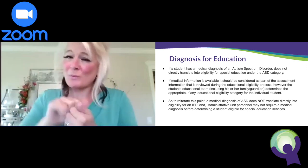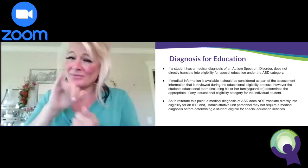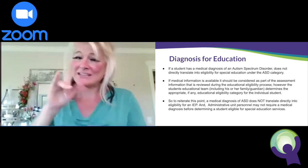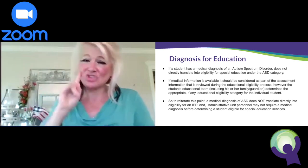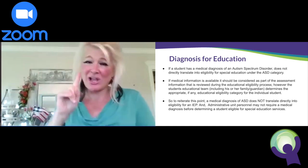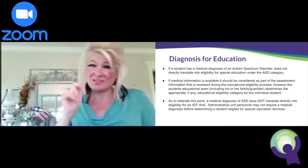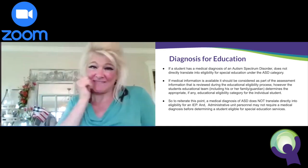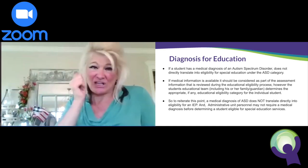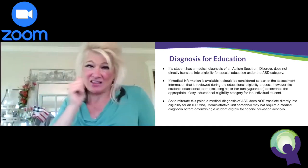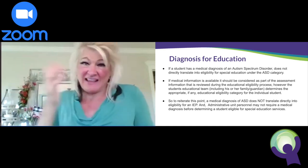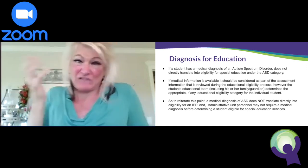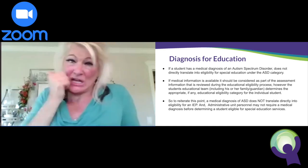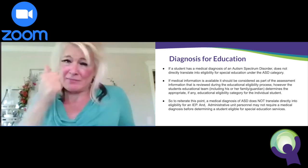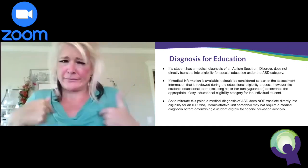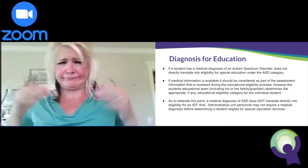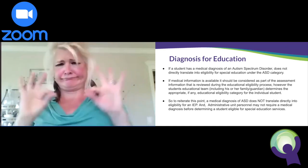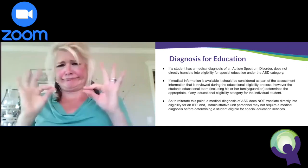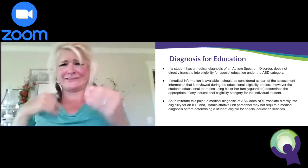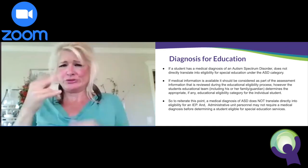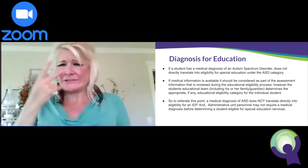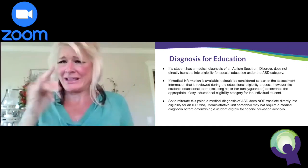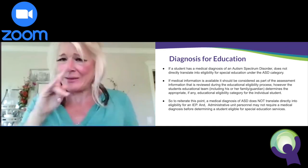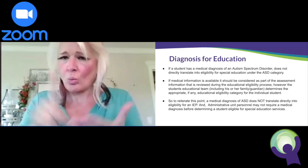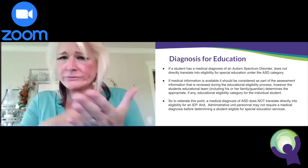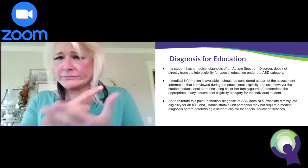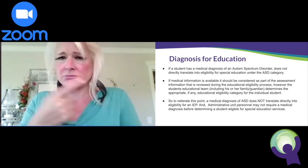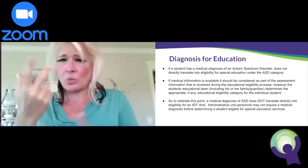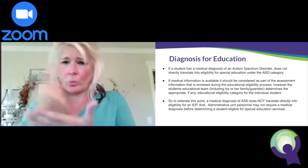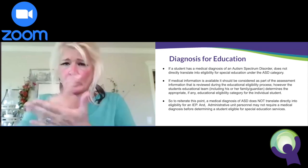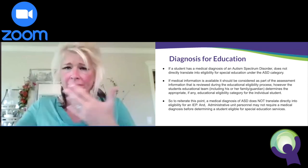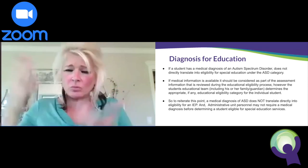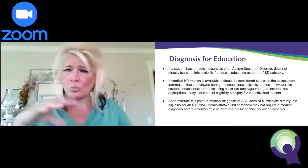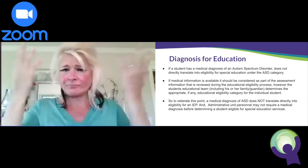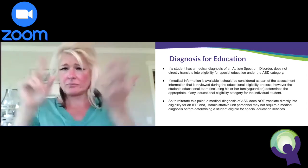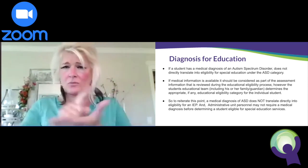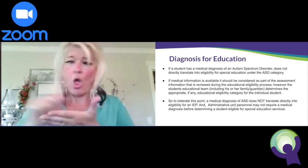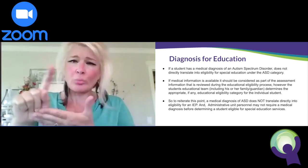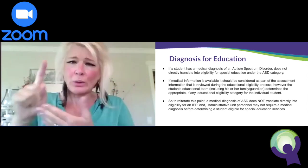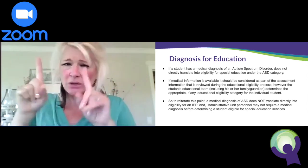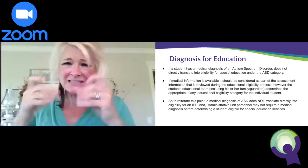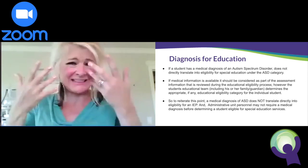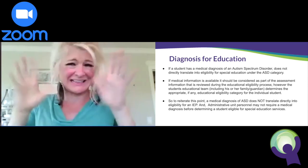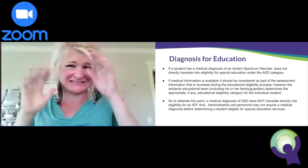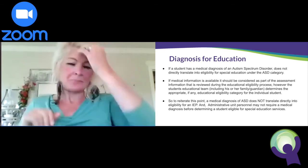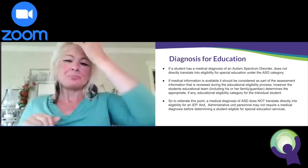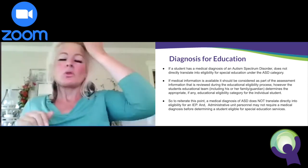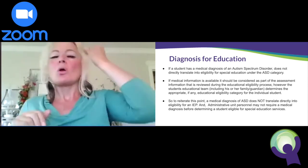these children because these guys work with them every day. I just see them once a week or